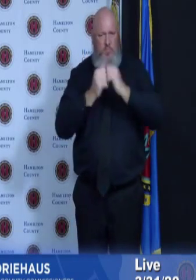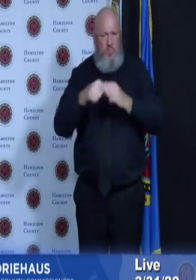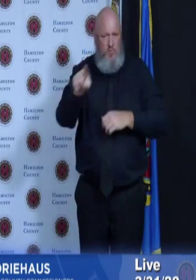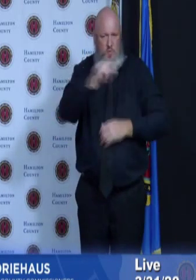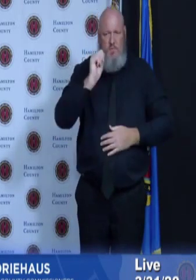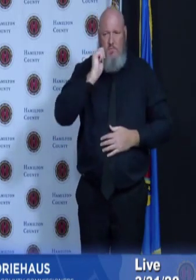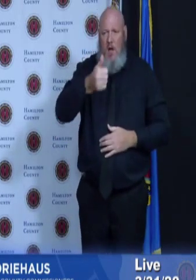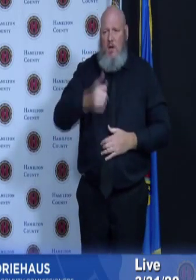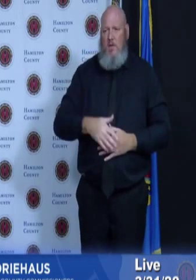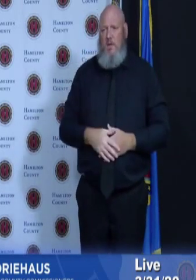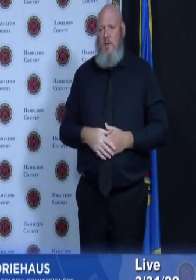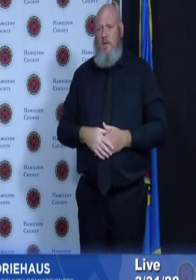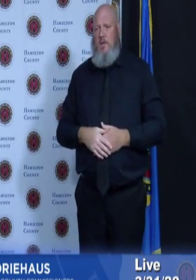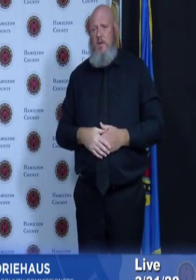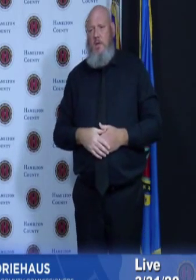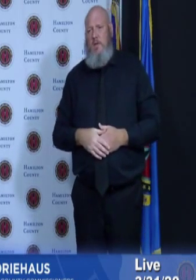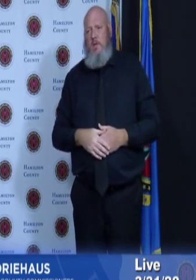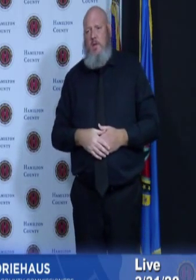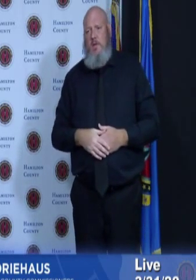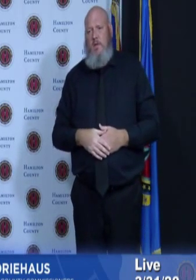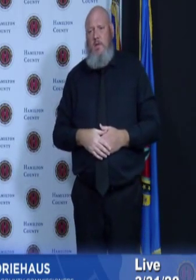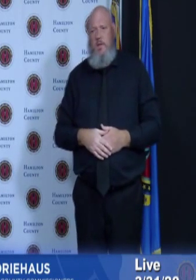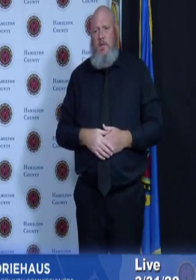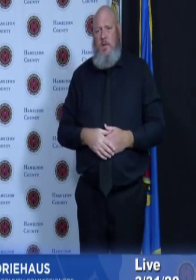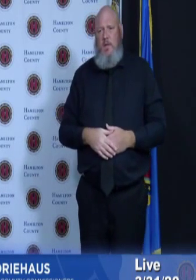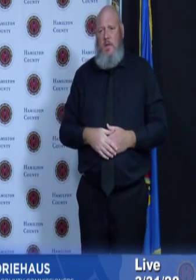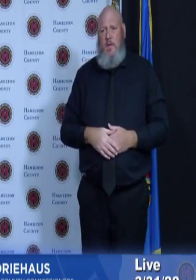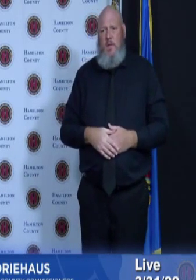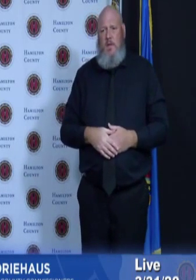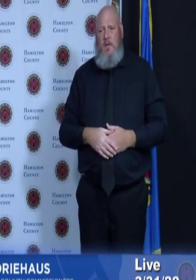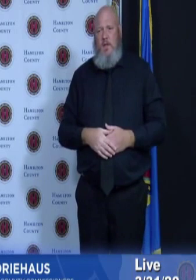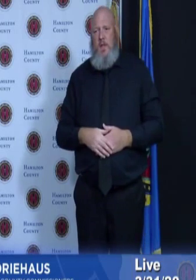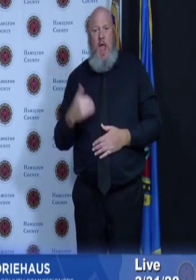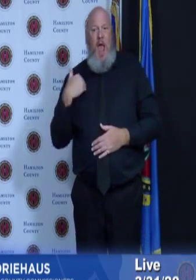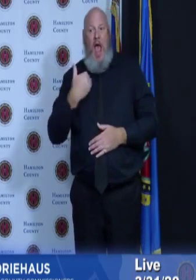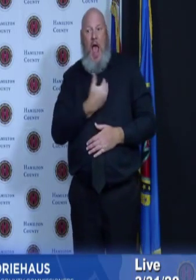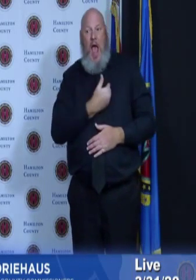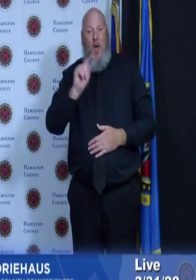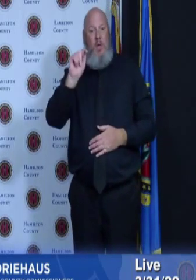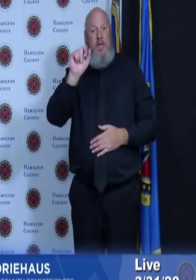so you know I think what the employees expect of us and the administrator is to